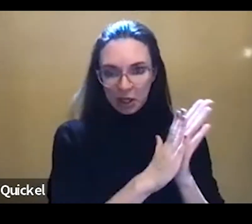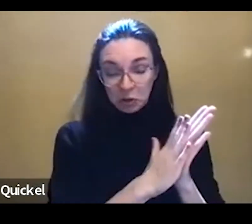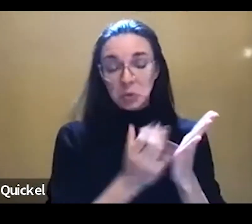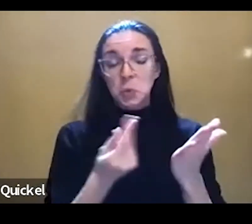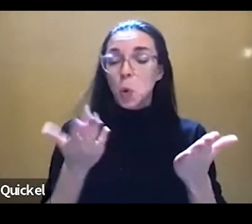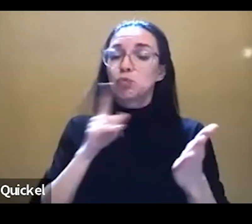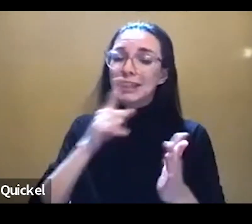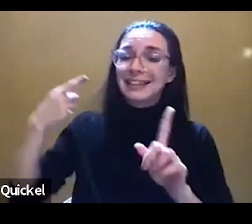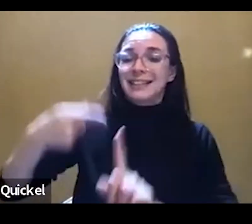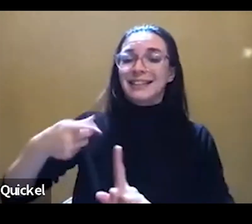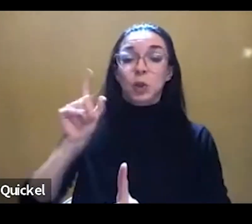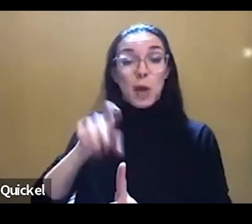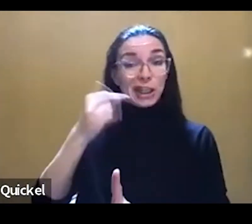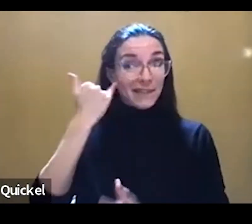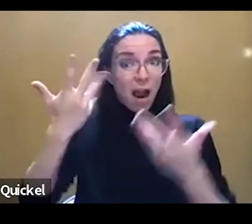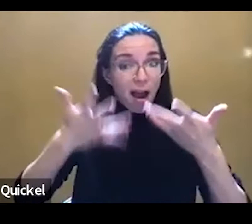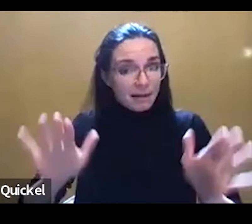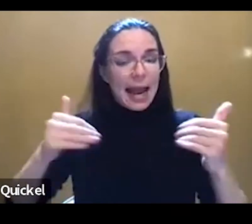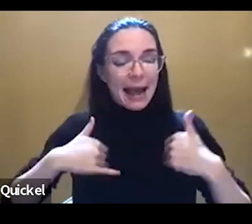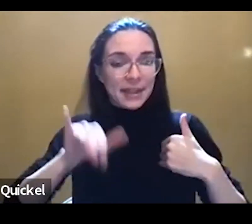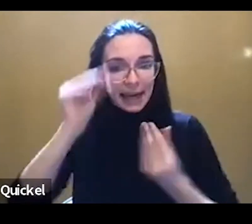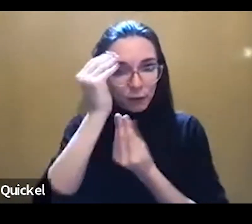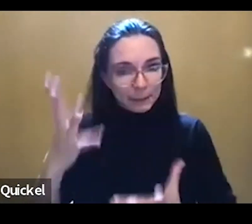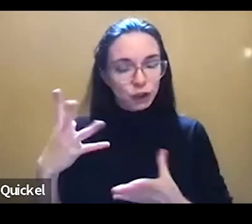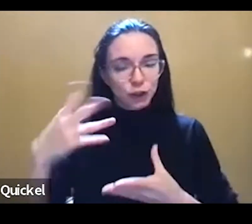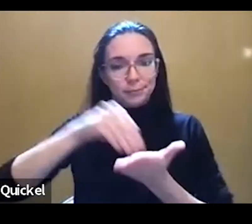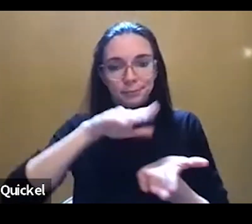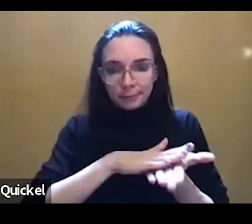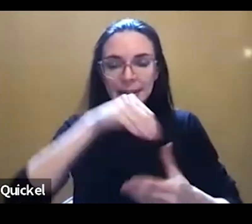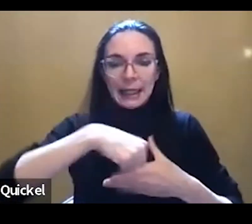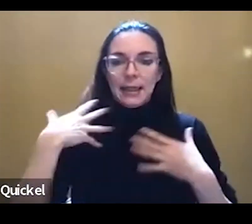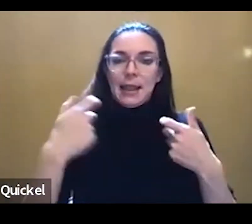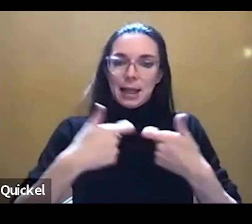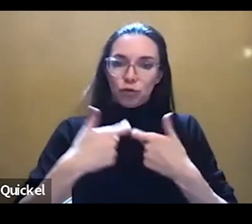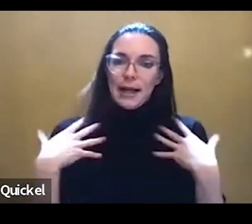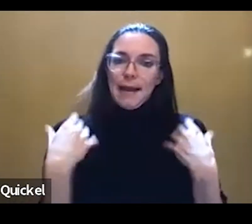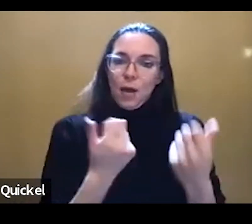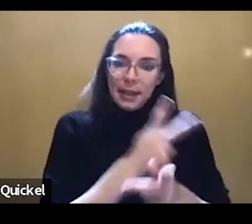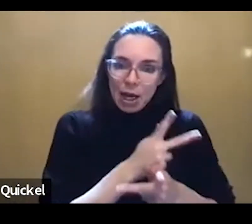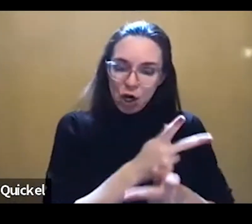have this information in the electronics health recording can we also add information about what a patient needs